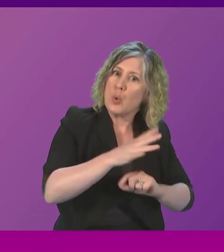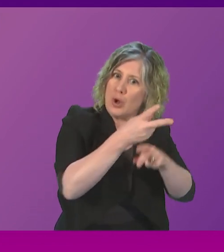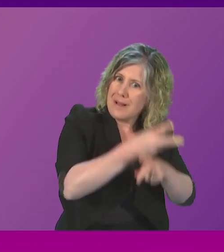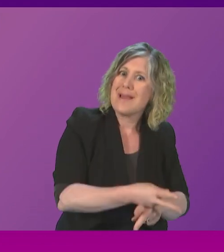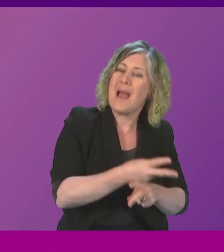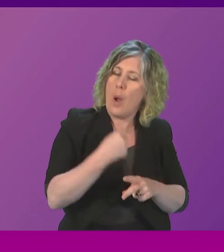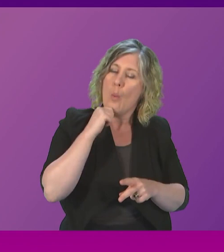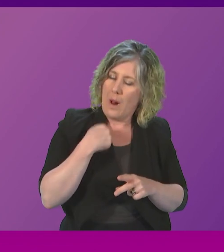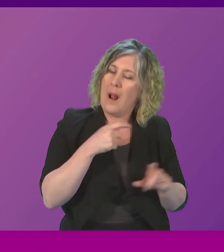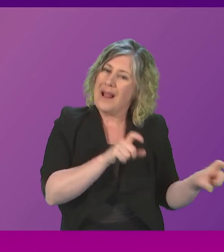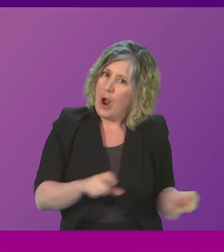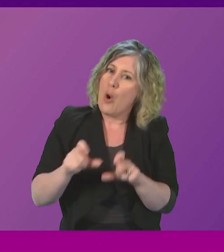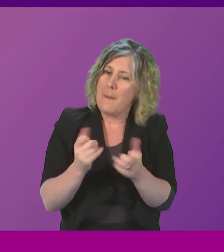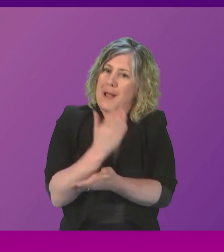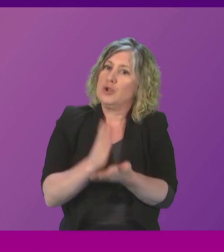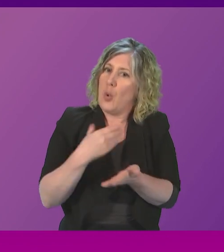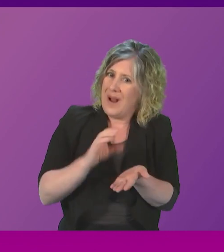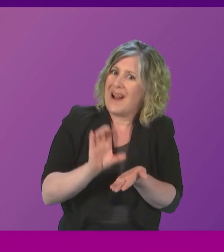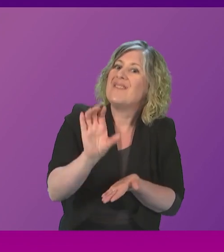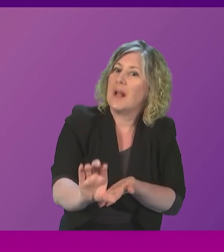that we continue to invest in that.